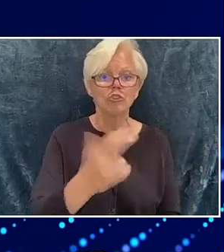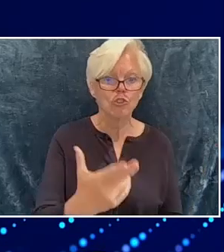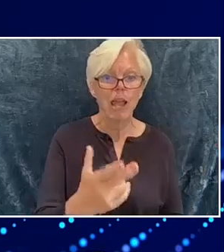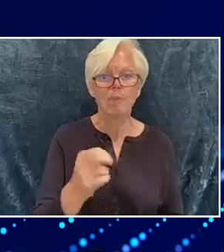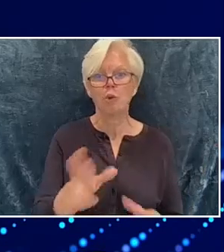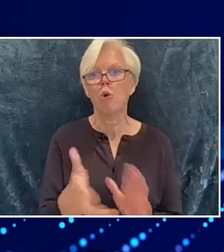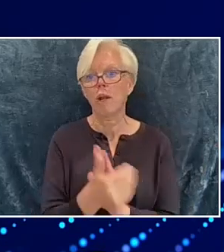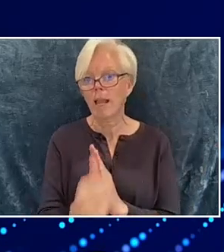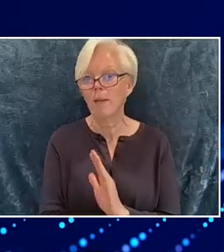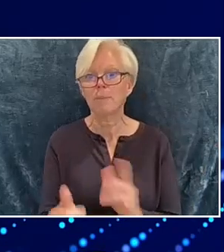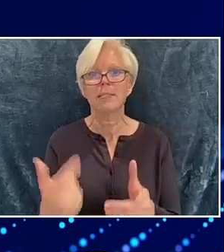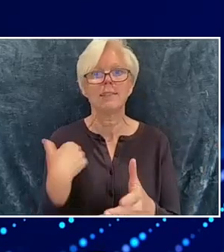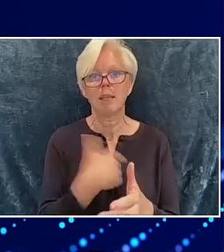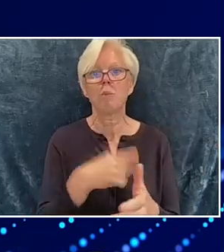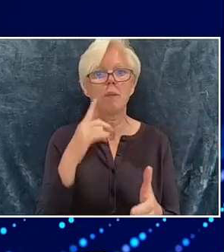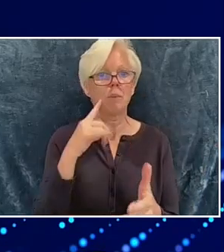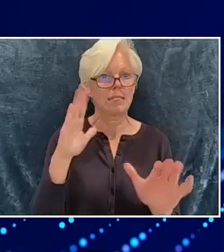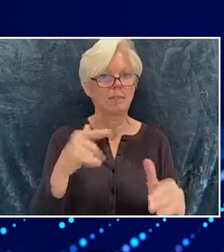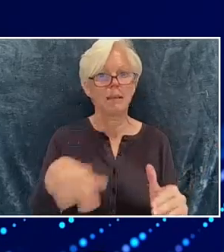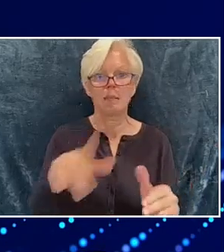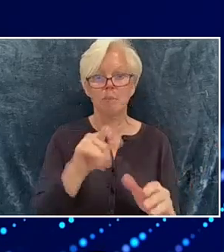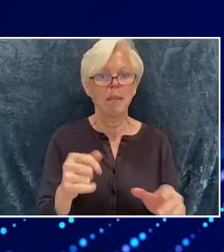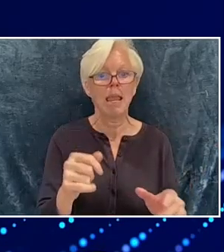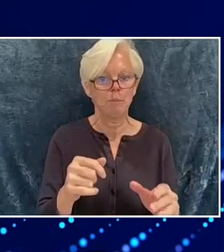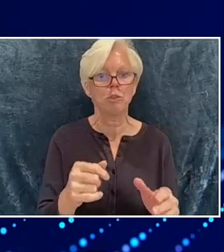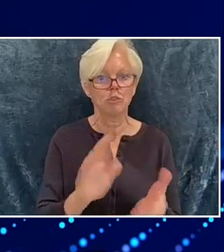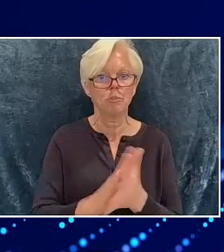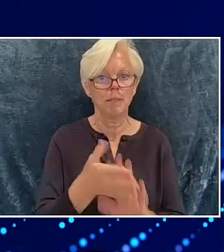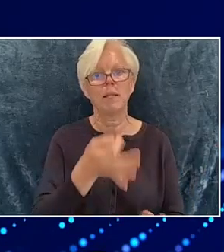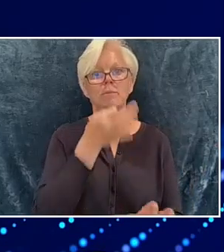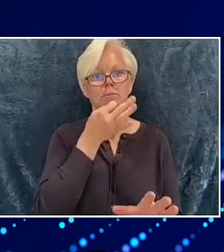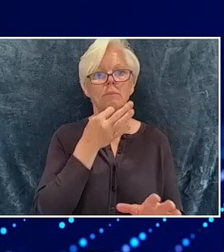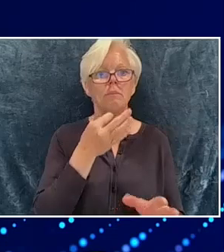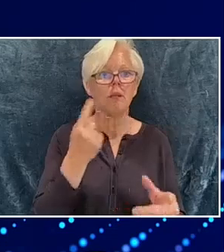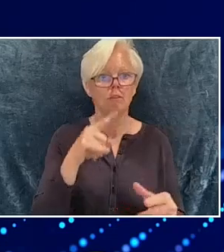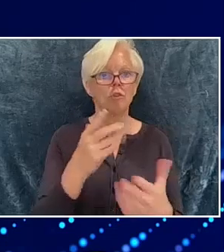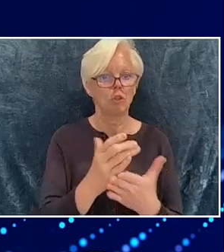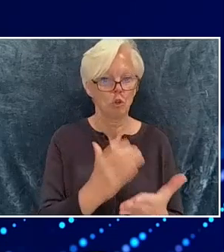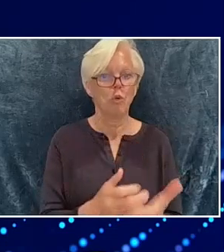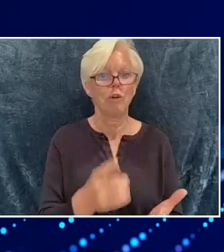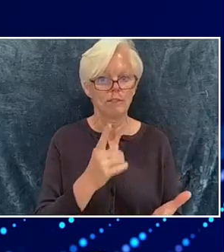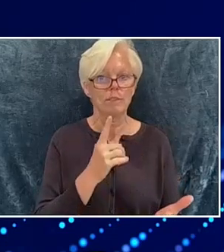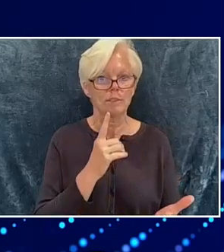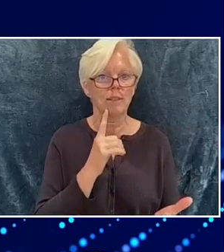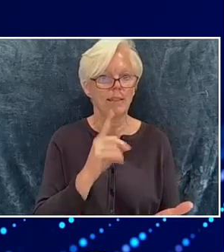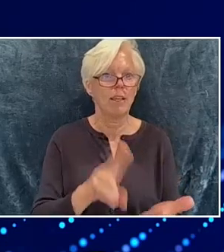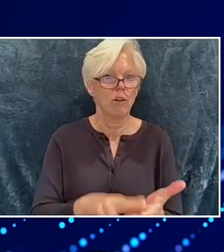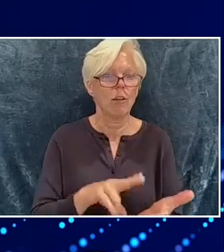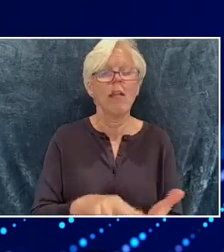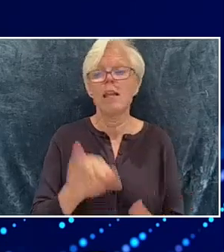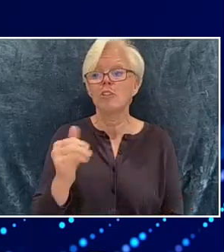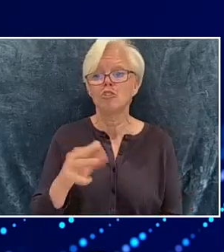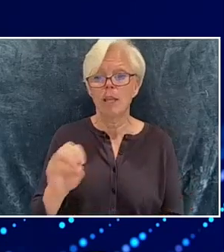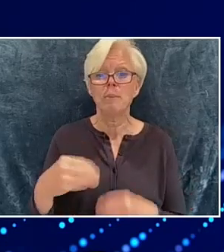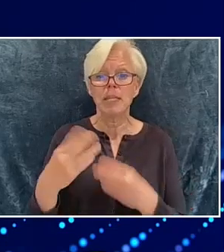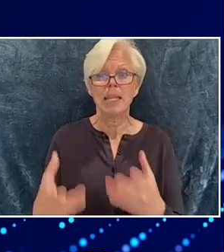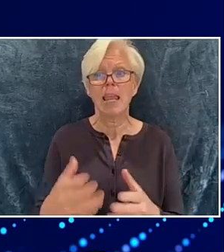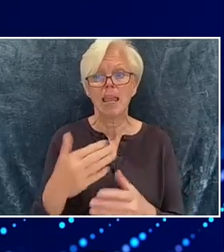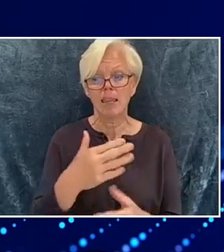would expect them to be able to master for a particular course that they're enrolled in. I think Jamie gave the example of faculty members who sometimes create their